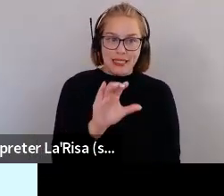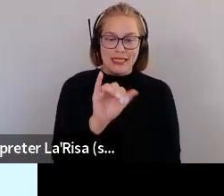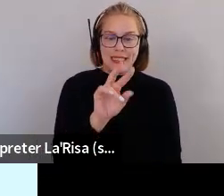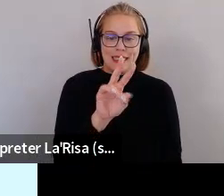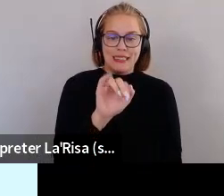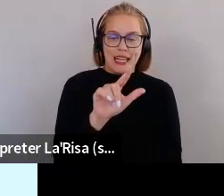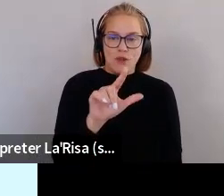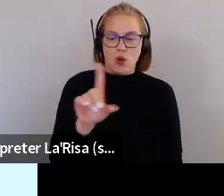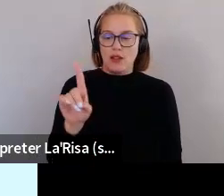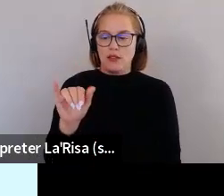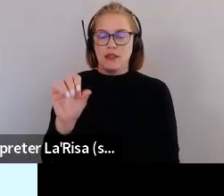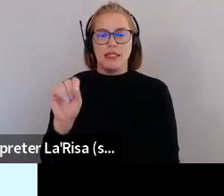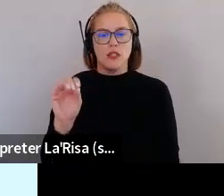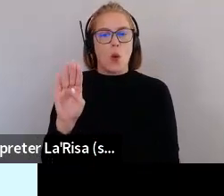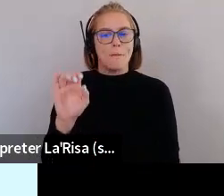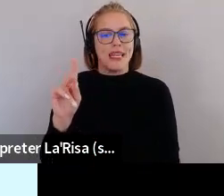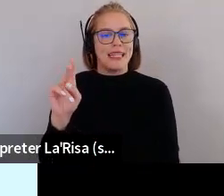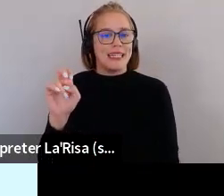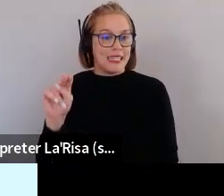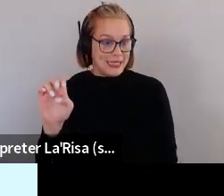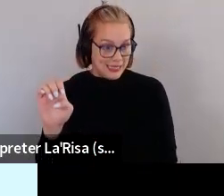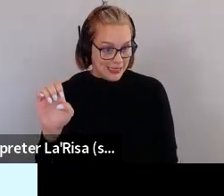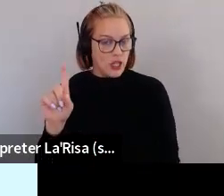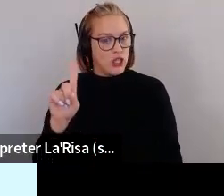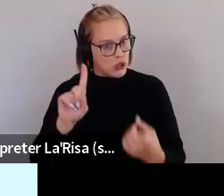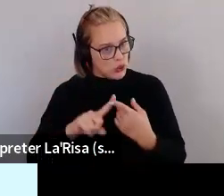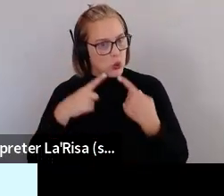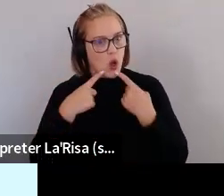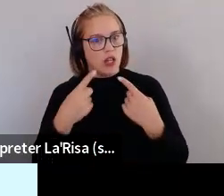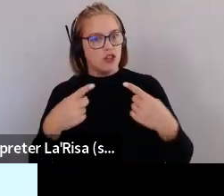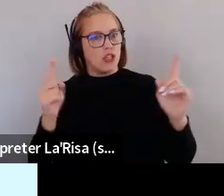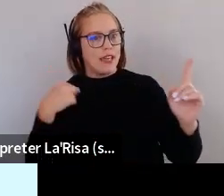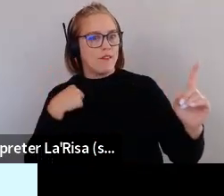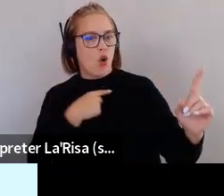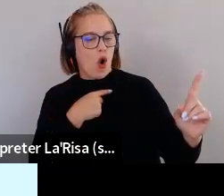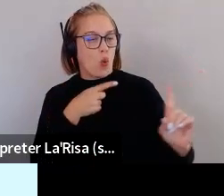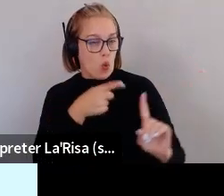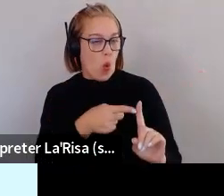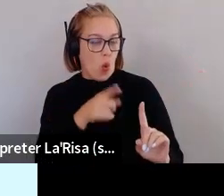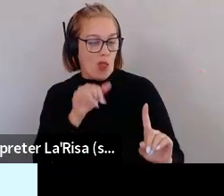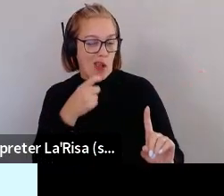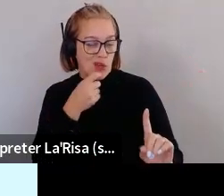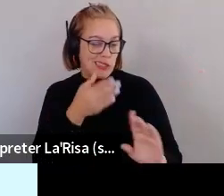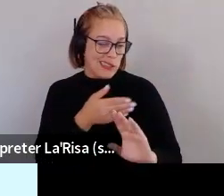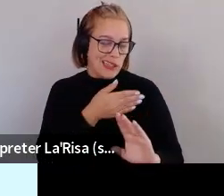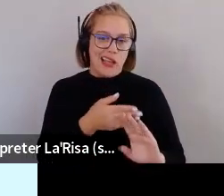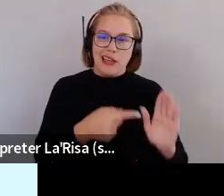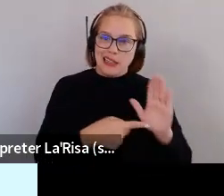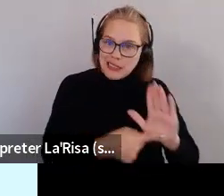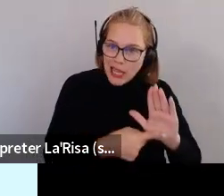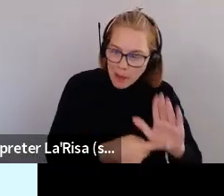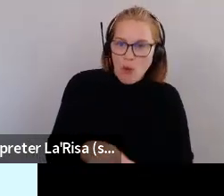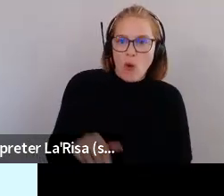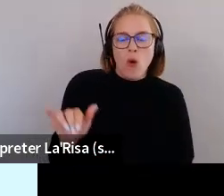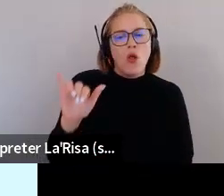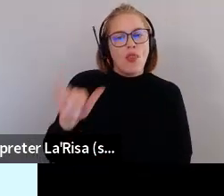19. Adapt, as I mentioned in my introduction is a disability rights